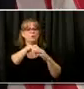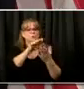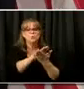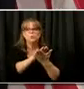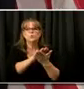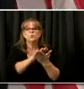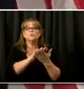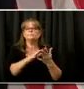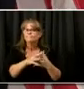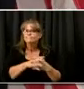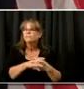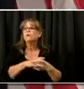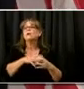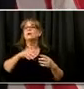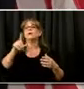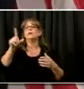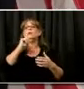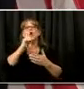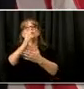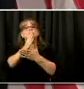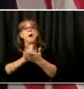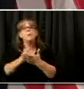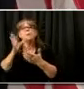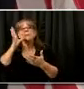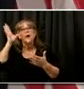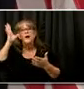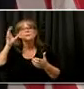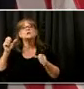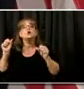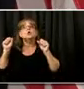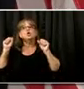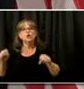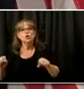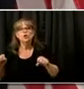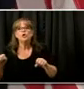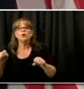successful homeschooling programs, we worry that many of them are taking this too lightly